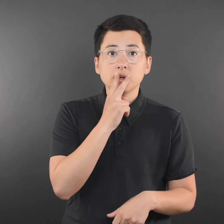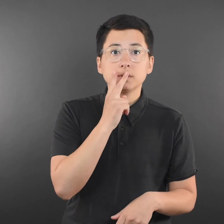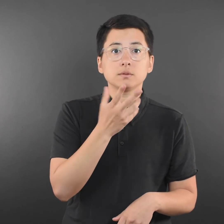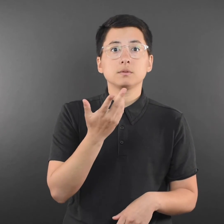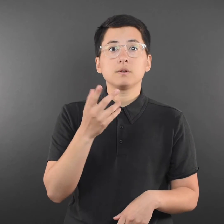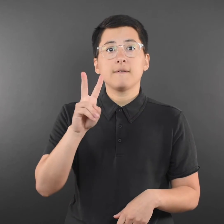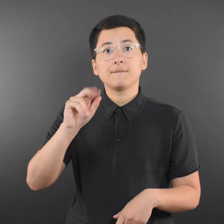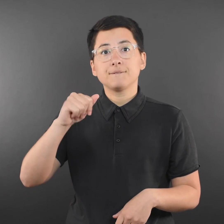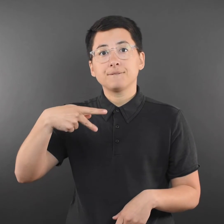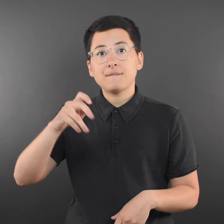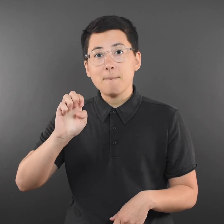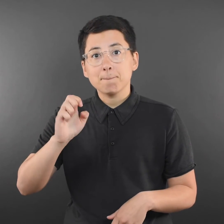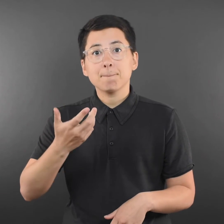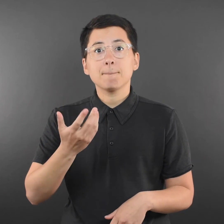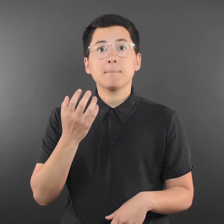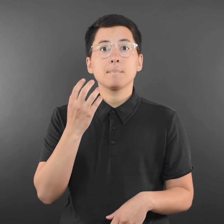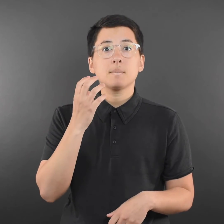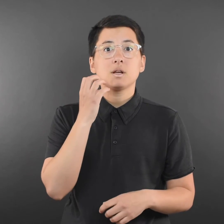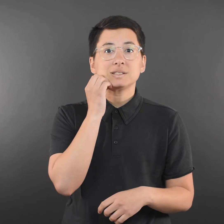and chewing and improve their lung health.